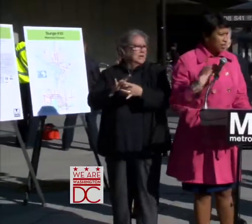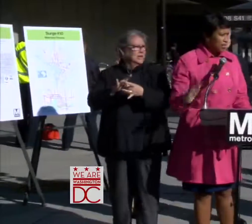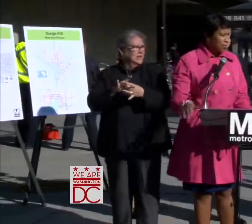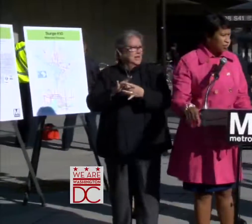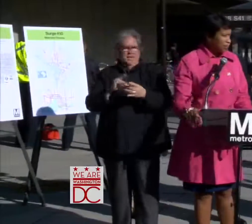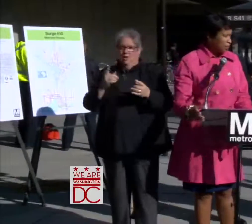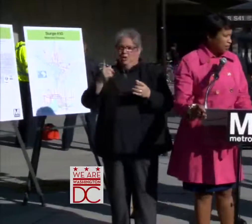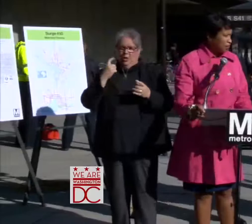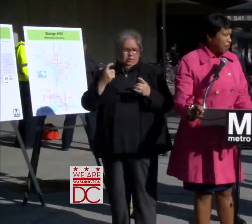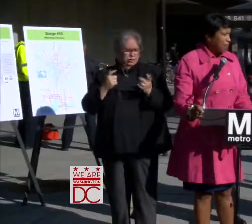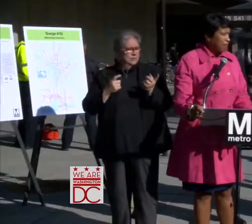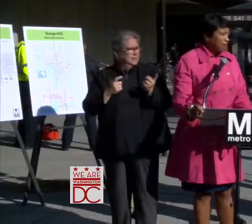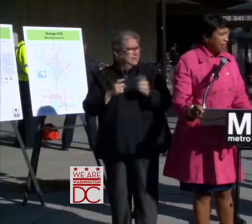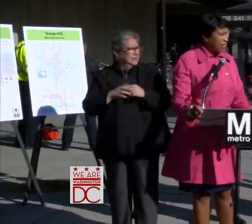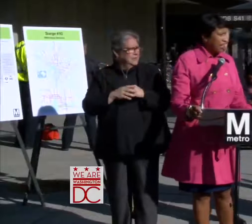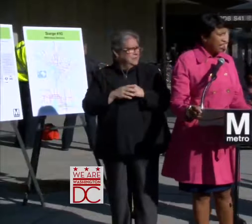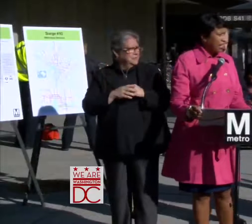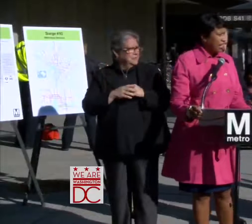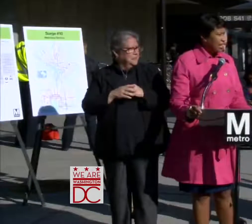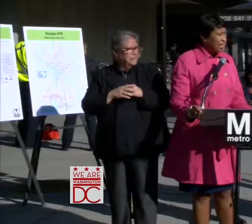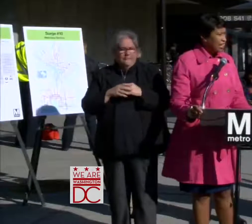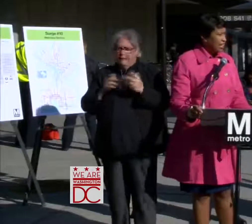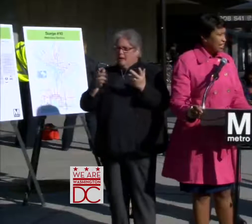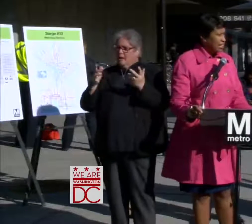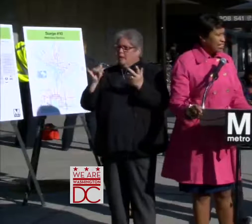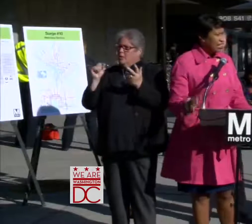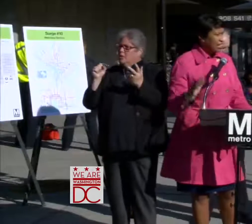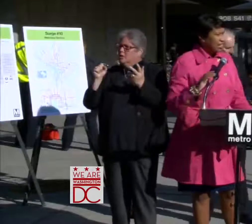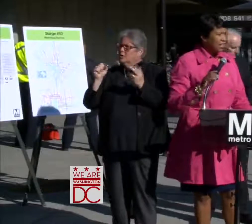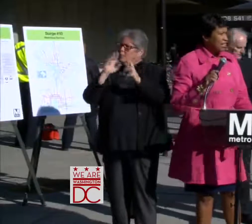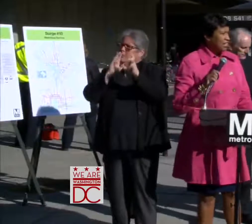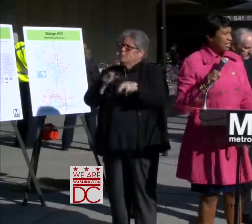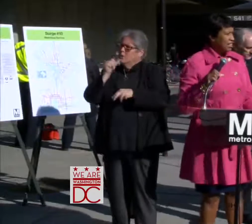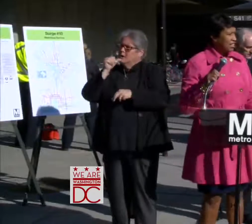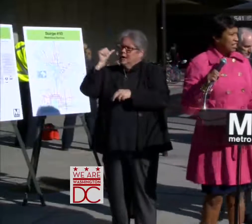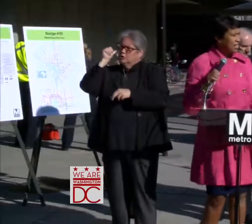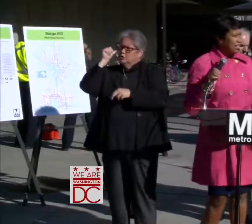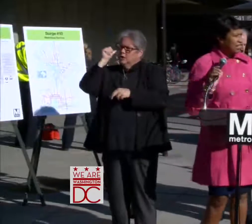AGAIN AND I WILL REPEAT IT?